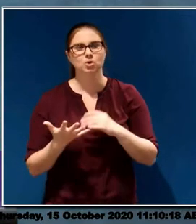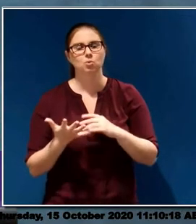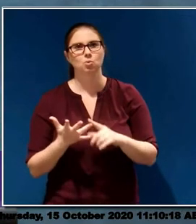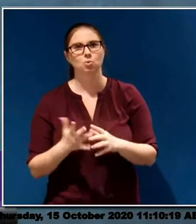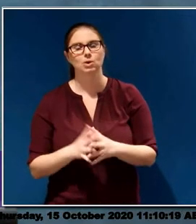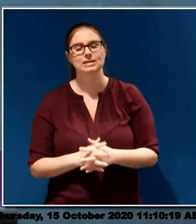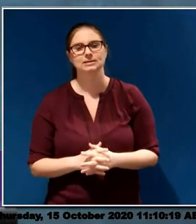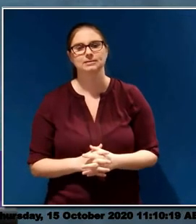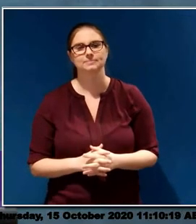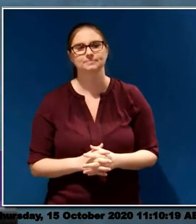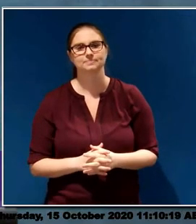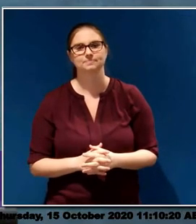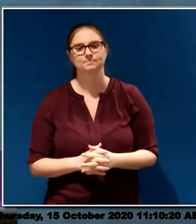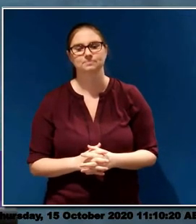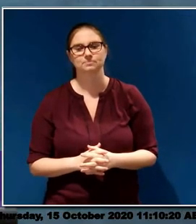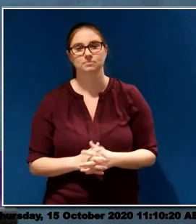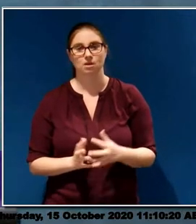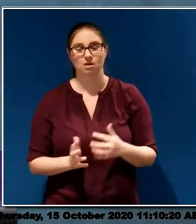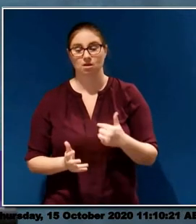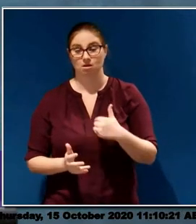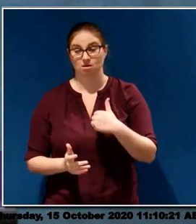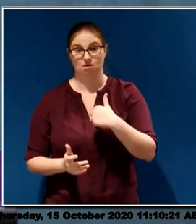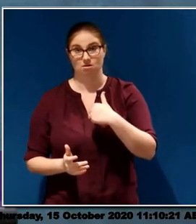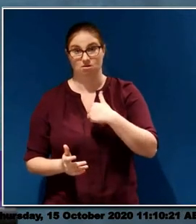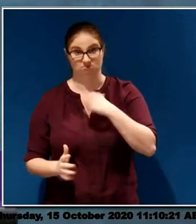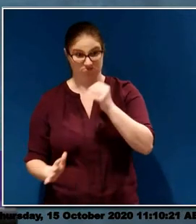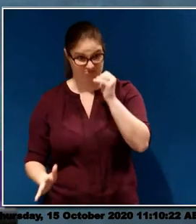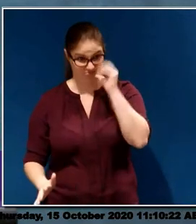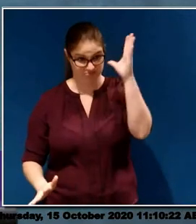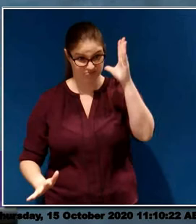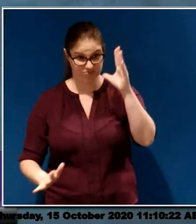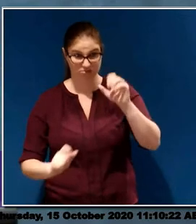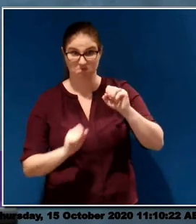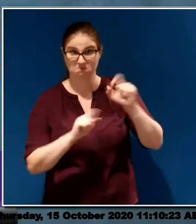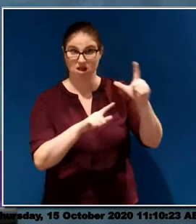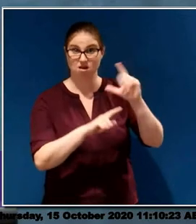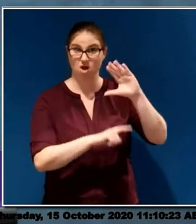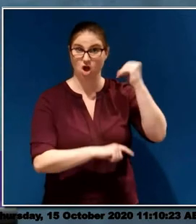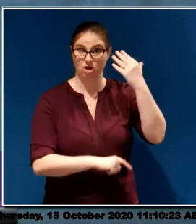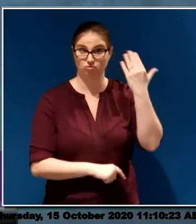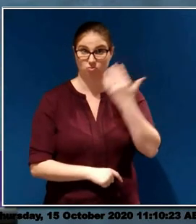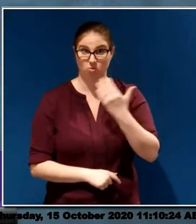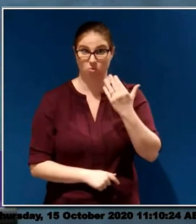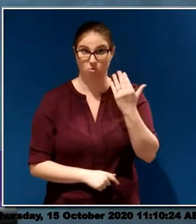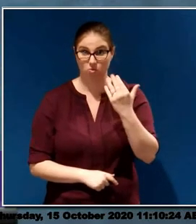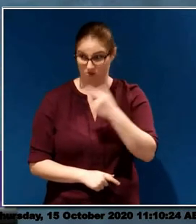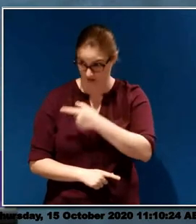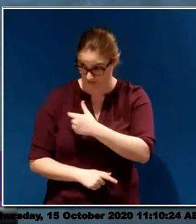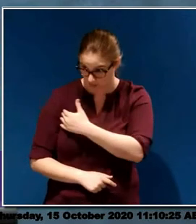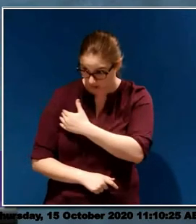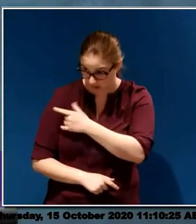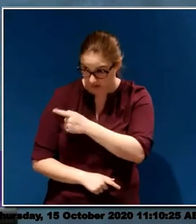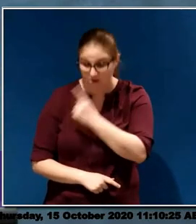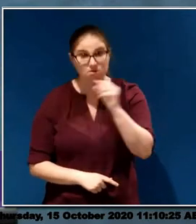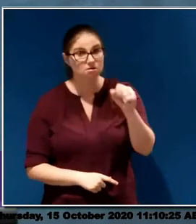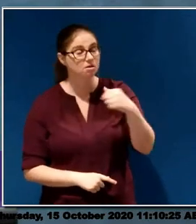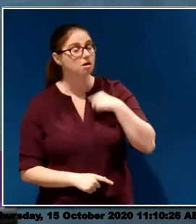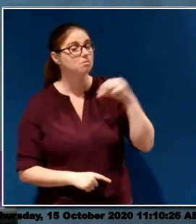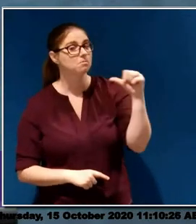This is in the morning when you're just getting ready, yeah? I was meant to be getting ready, yes. OK. And what happened?